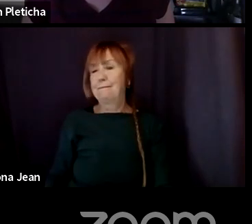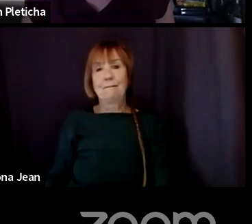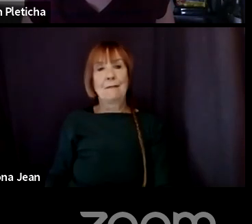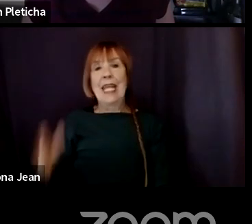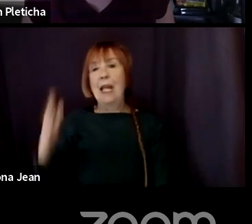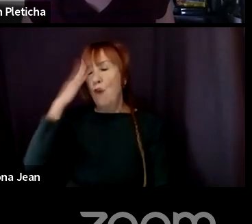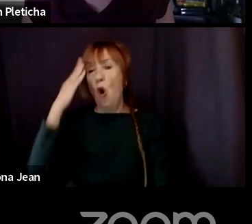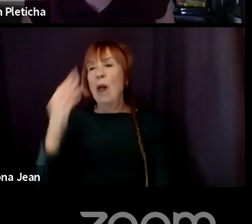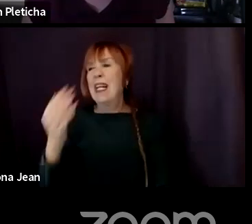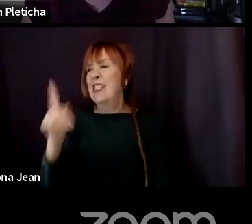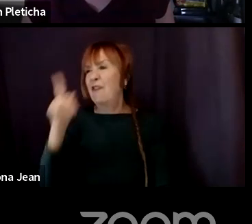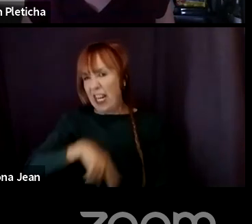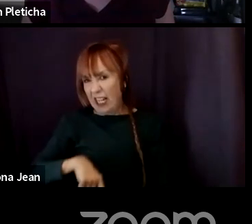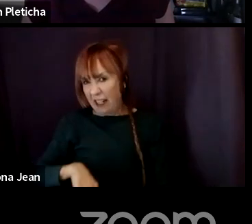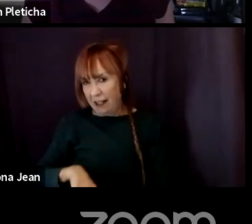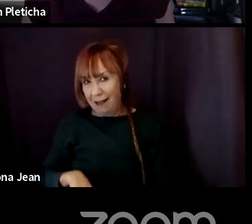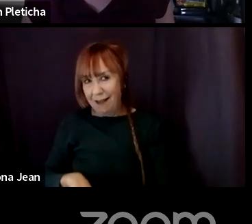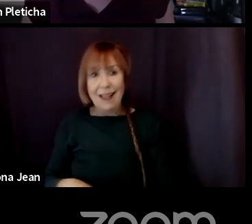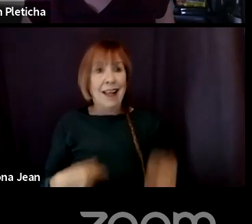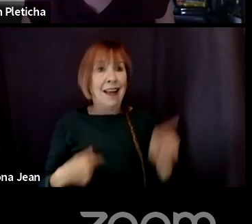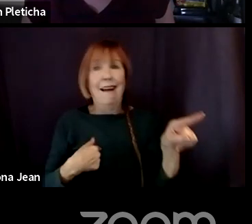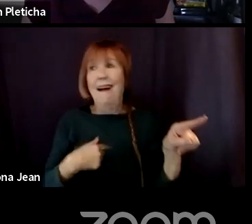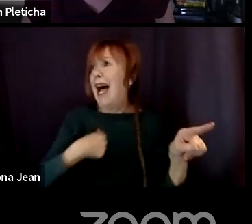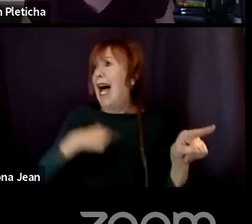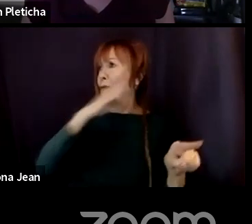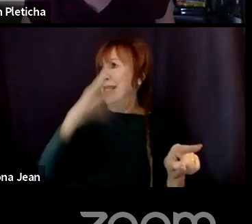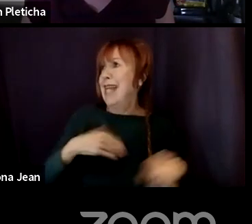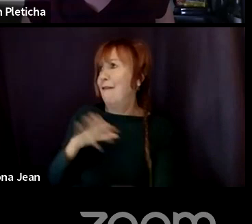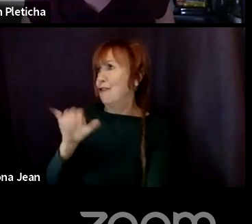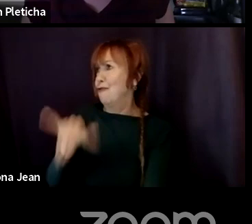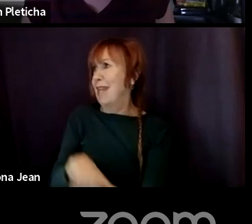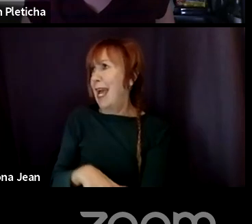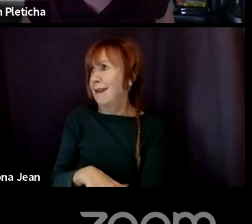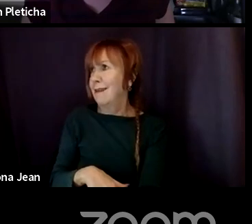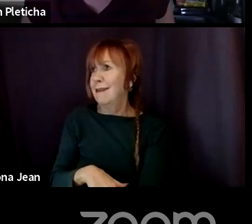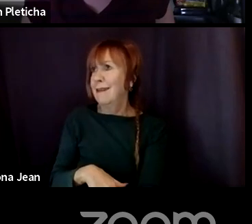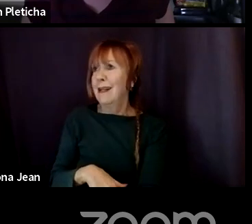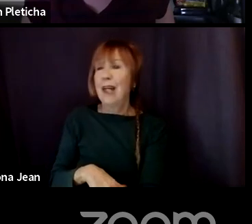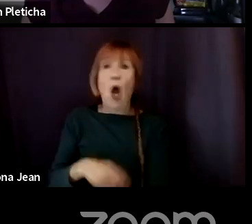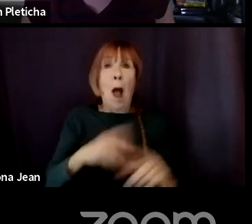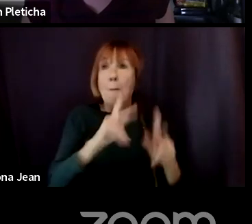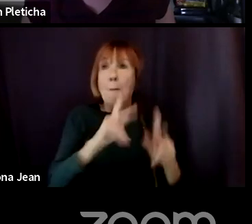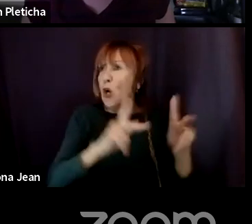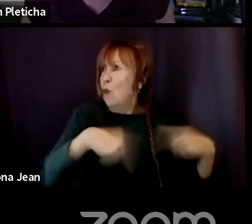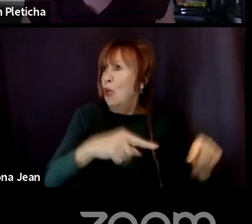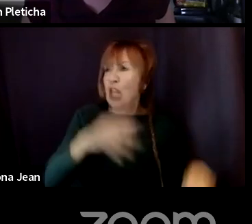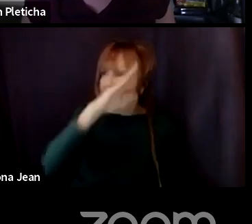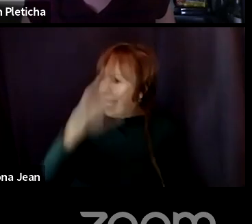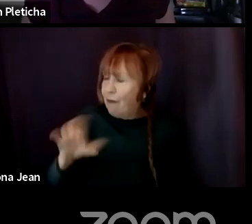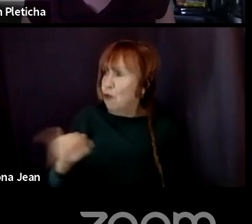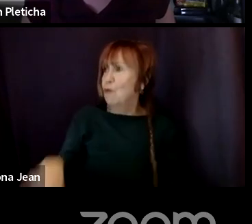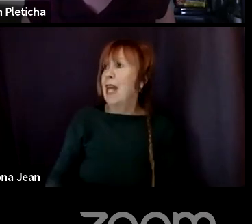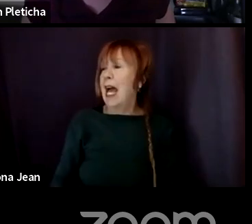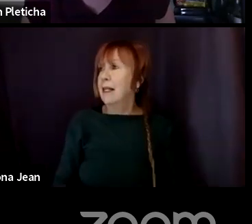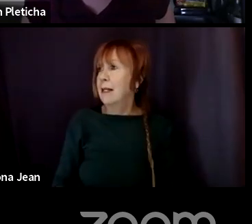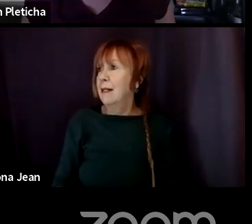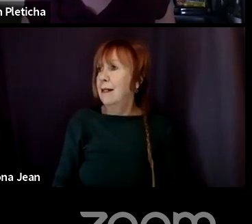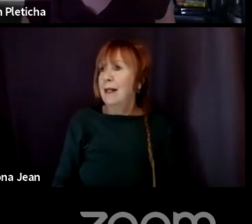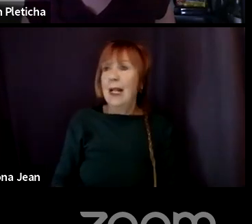Although, like, 'cause we would never do this thing. Or you know somebody who's in a wheelchair, it's not easy for them to go down the ramp